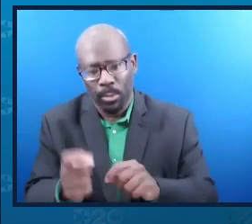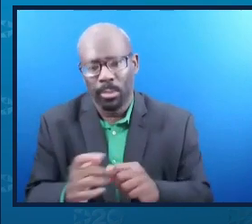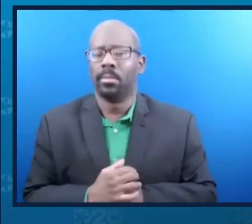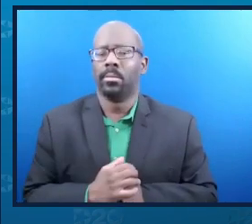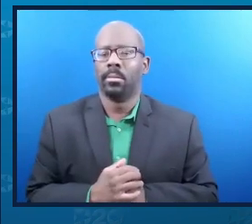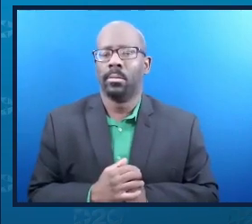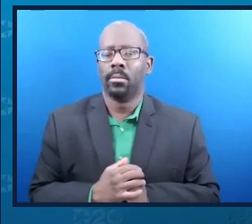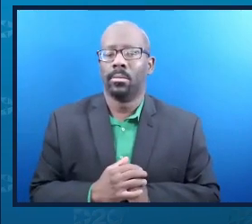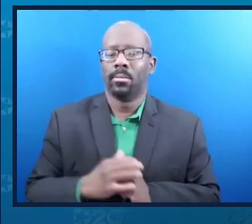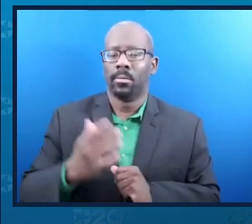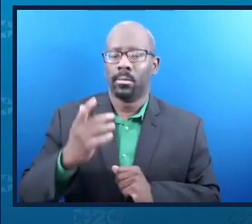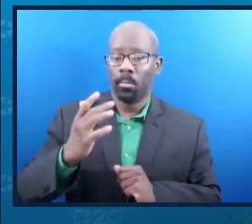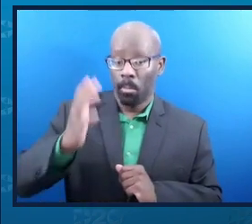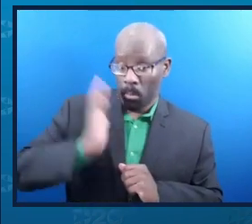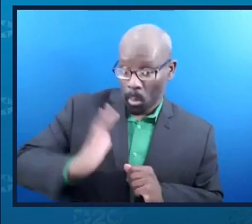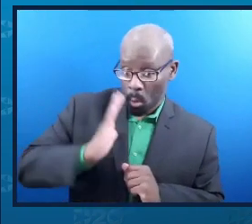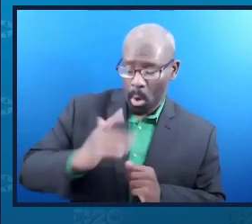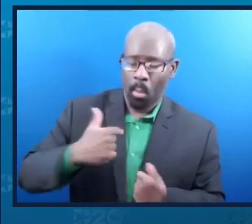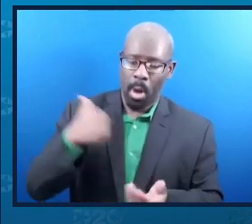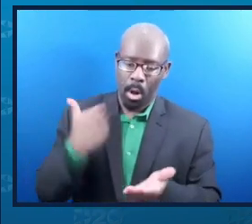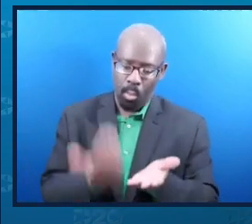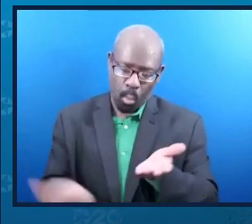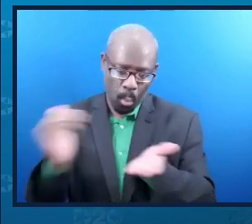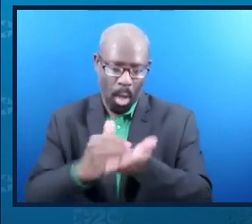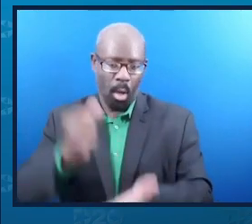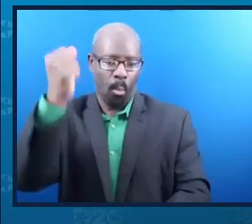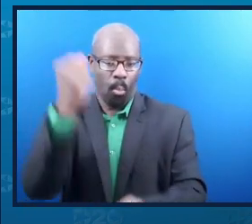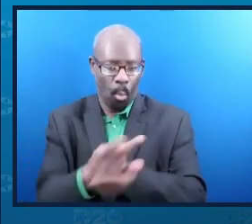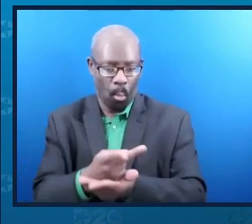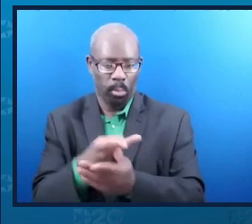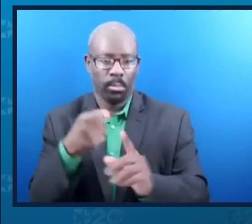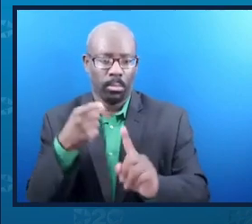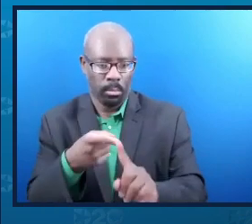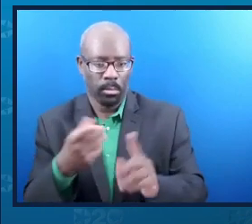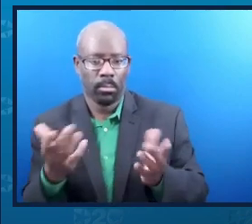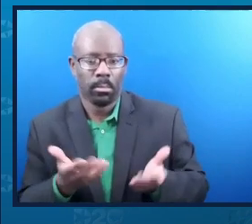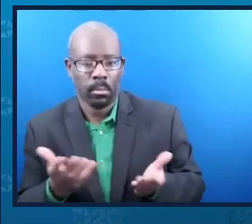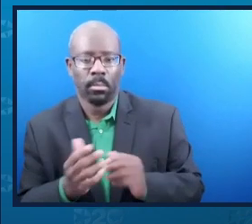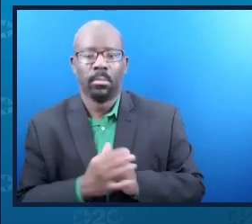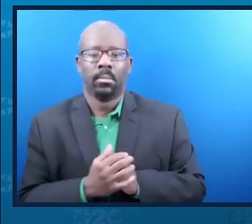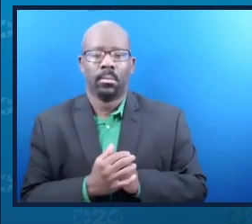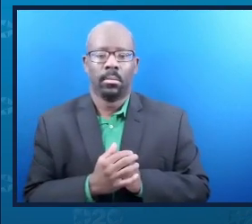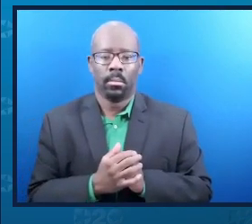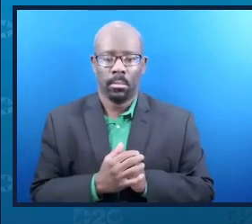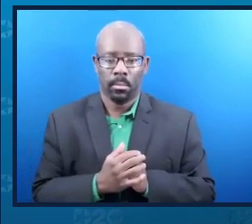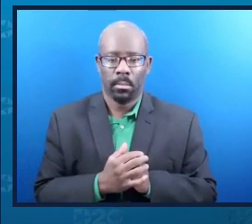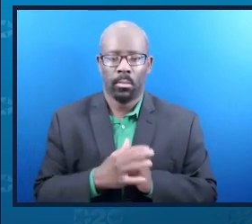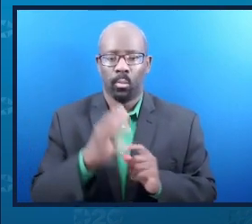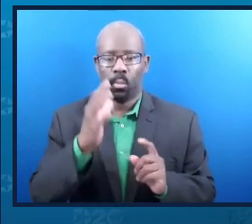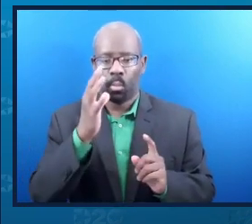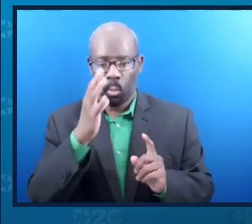AGAINST WOMEN ACT, WHICH SUPPORTS SURVIVORS OF DOMESTIC VIOLENCE AND SEXUAL ASSAULT.